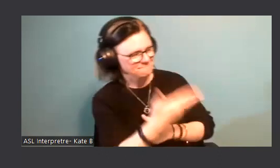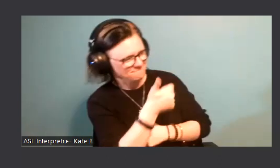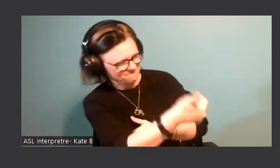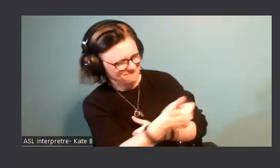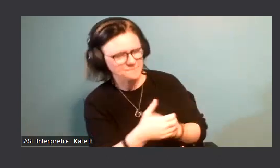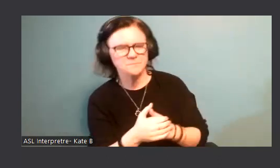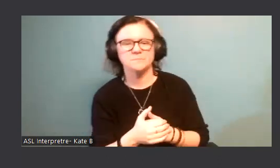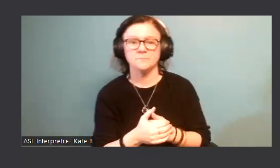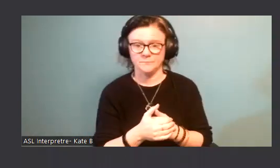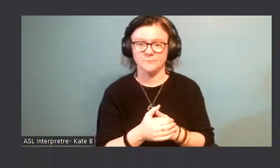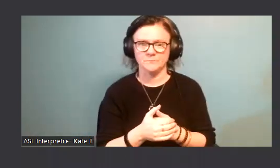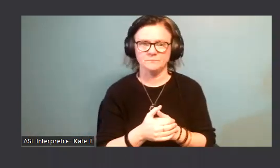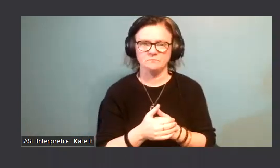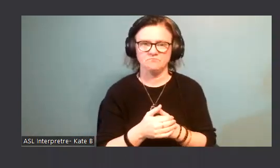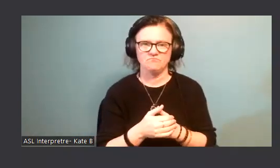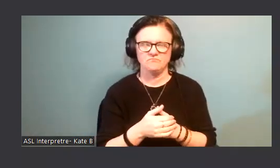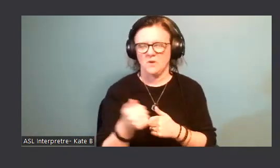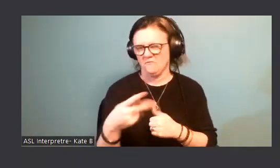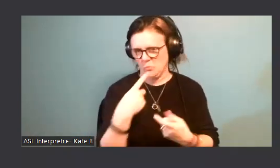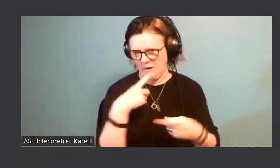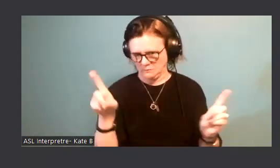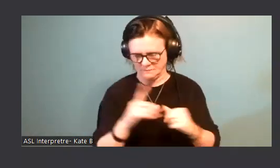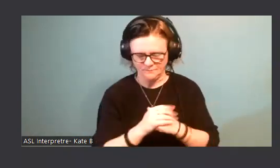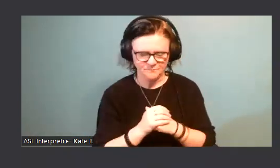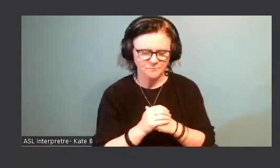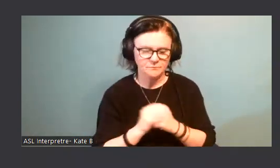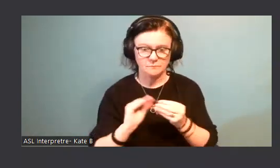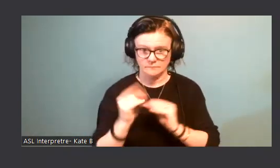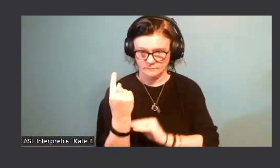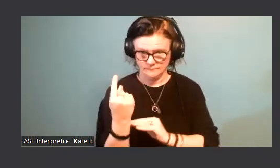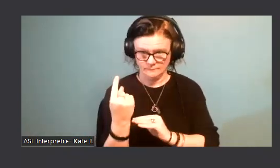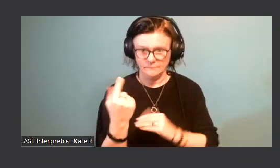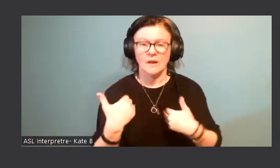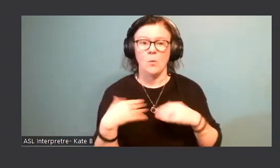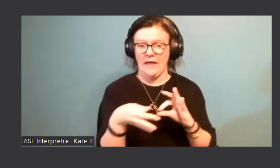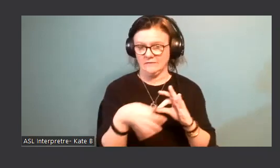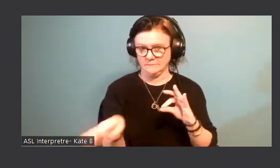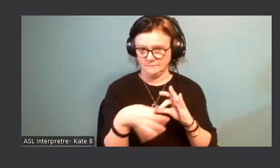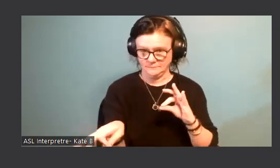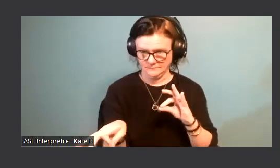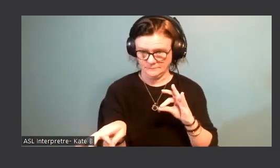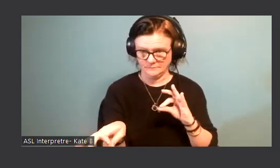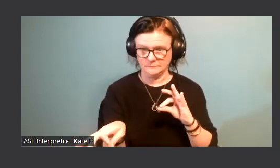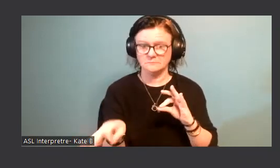ARIA, why you should use it, what the problems with it and happy to have you.